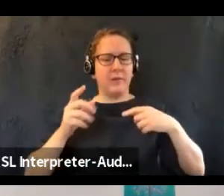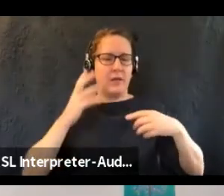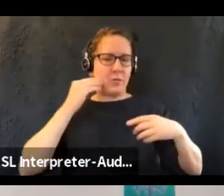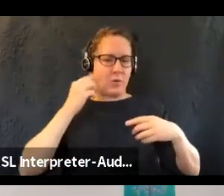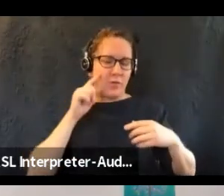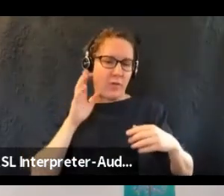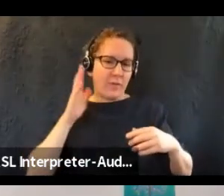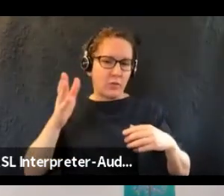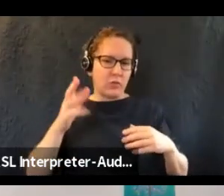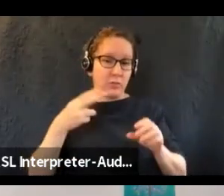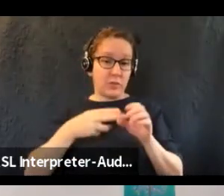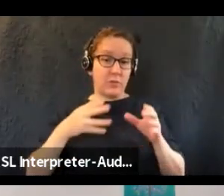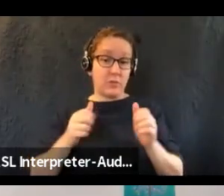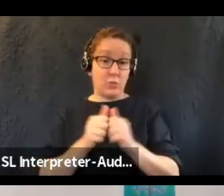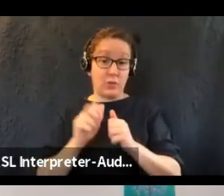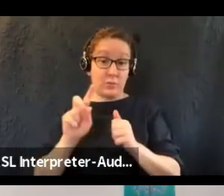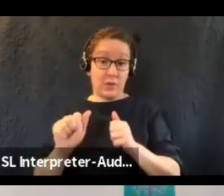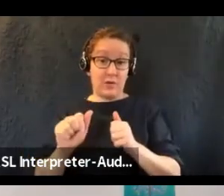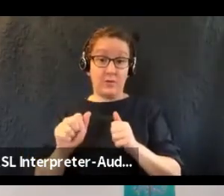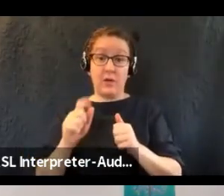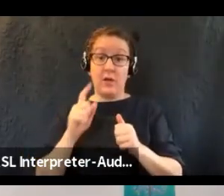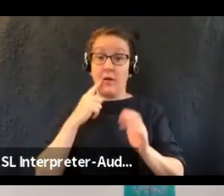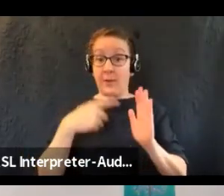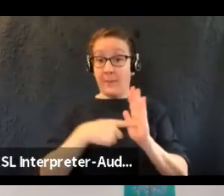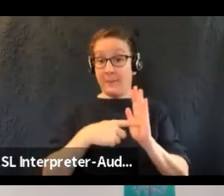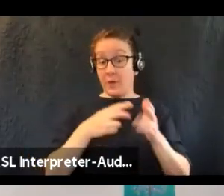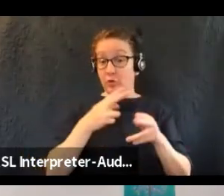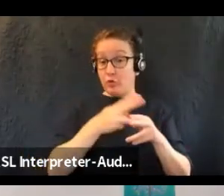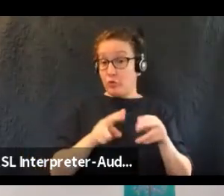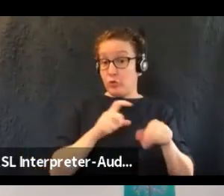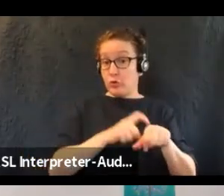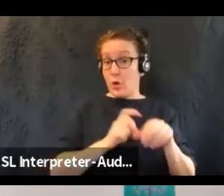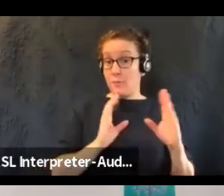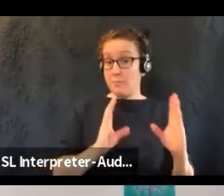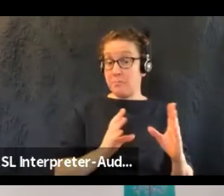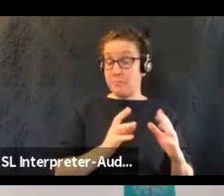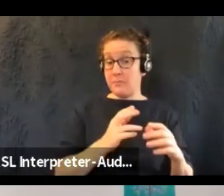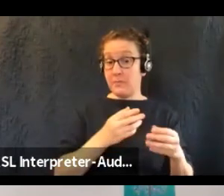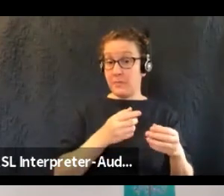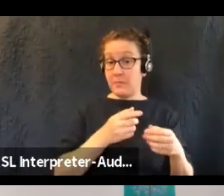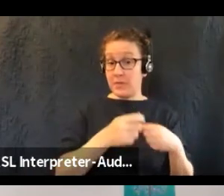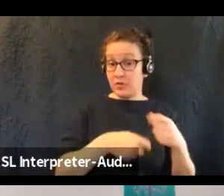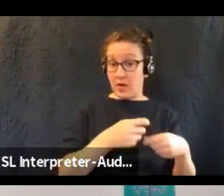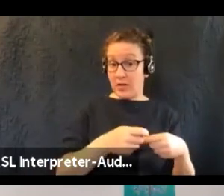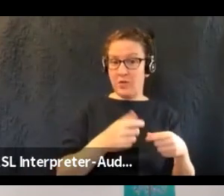For example, for a short term exchange you may want to seek a hotel or short term housing.